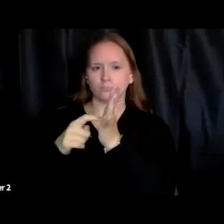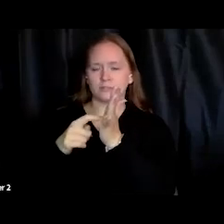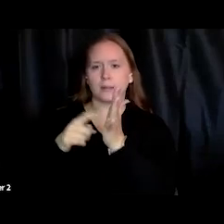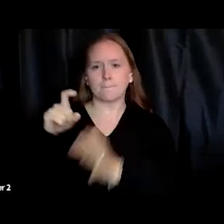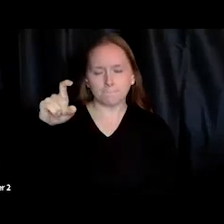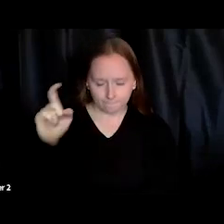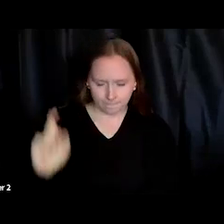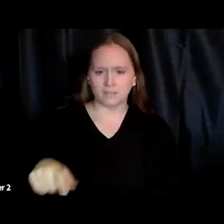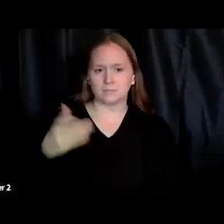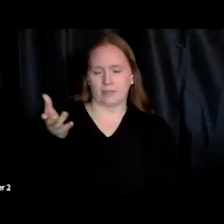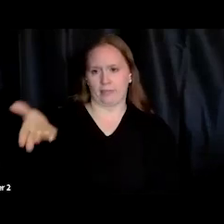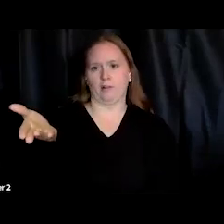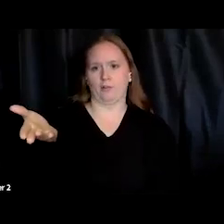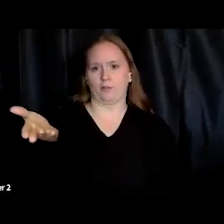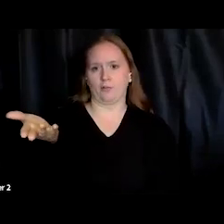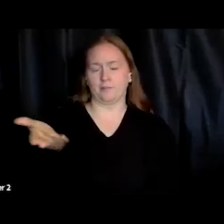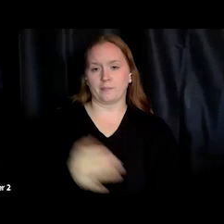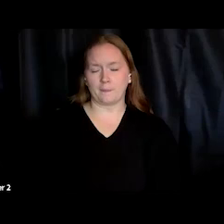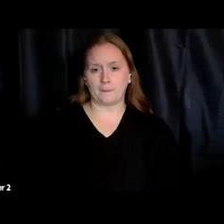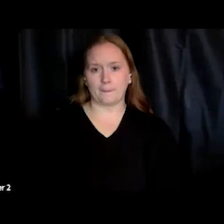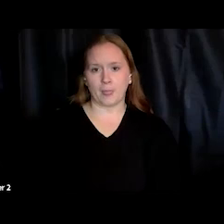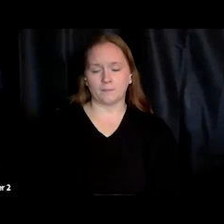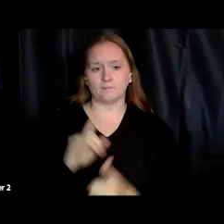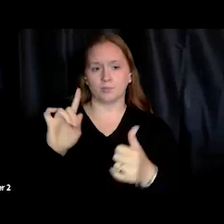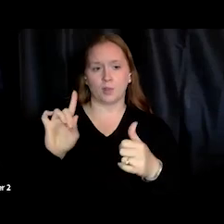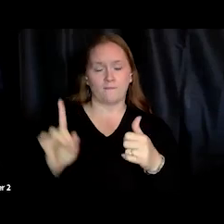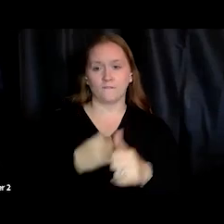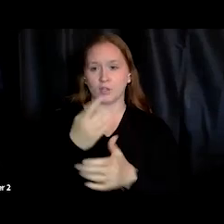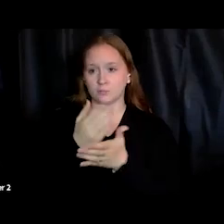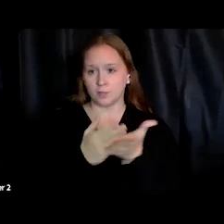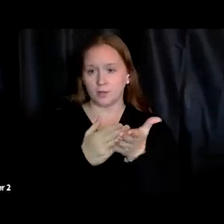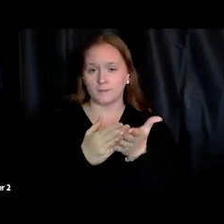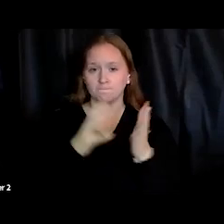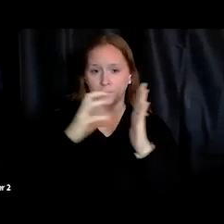So A, the first part, paragraph A, is going to look at the symptoms